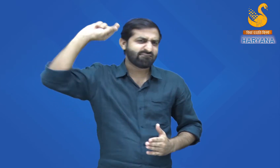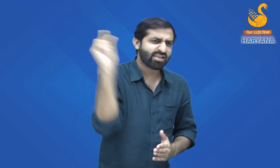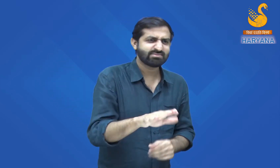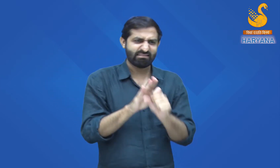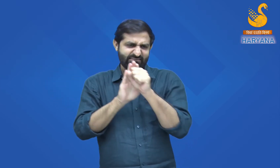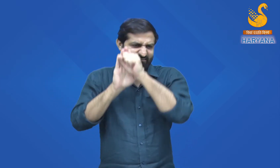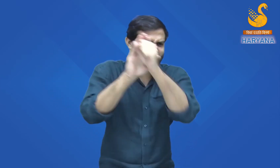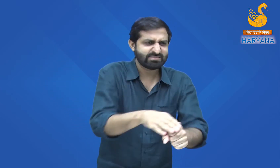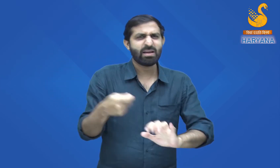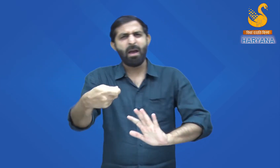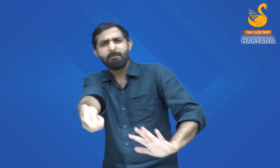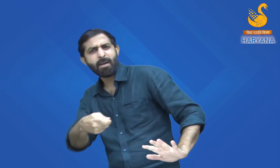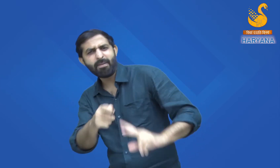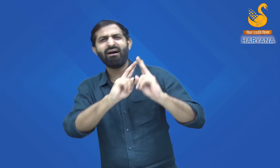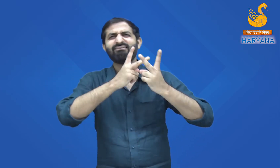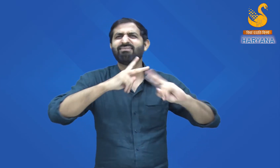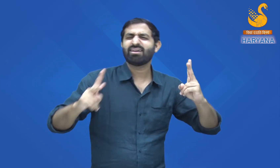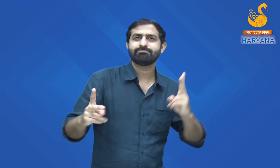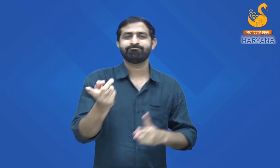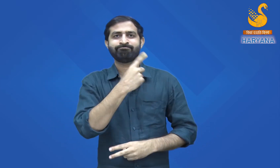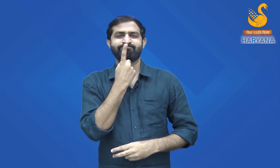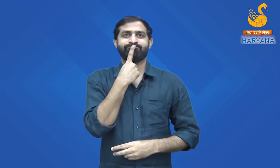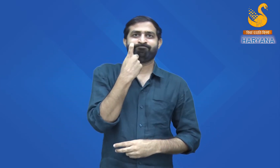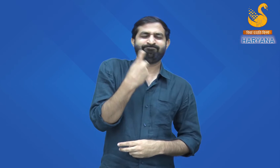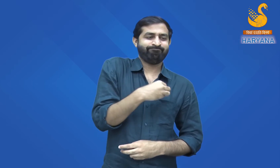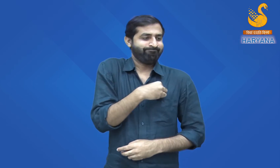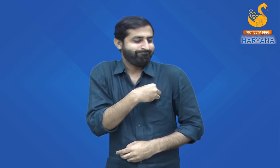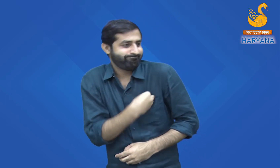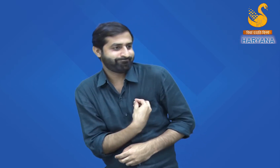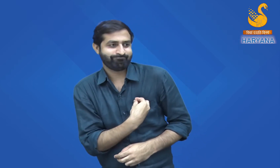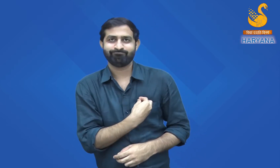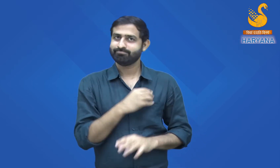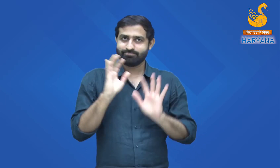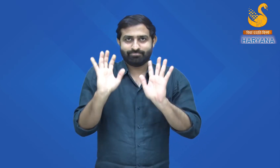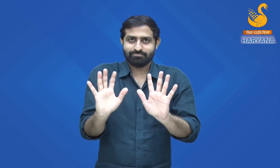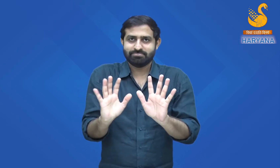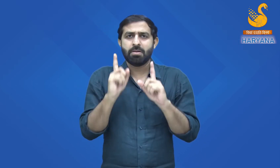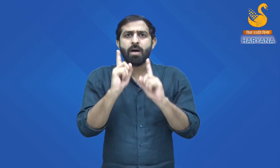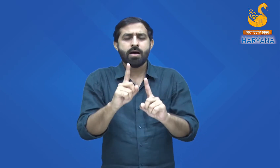They exploited and oppressed the people of India. During that time Indians had to suffer a lot.